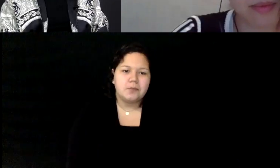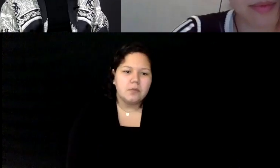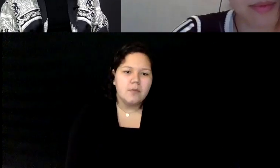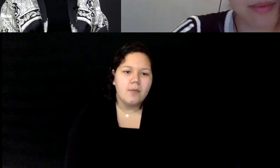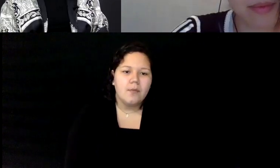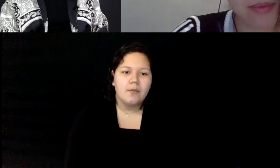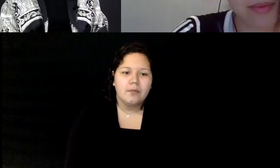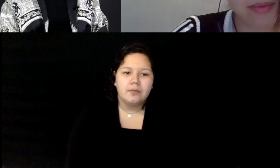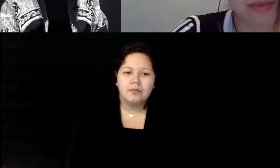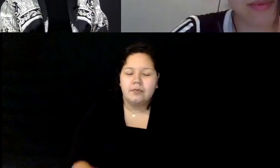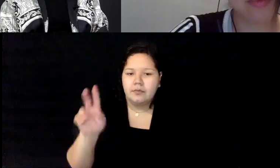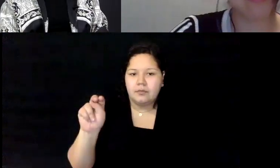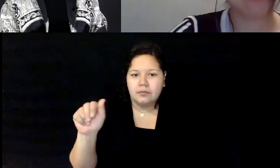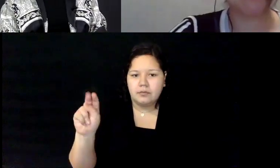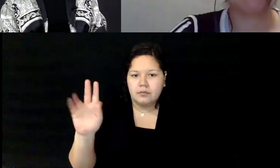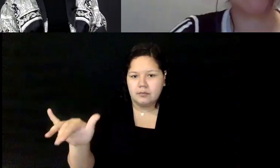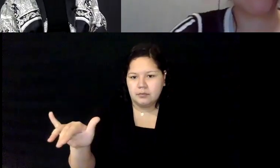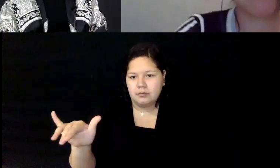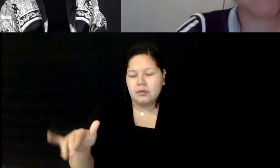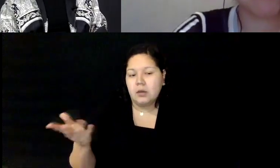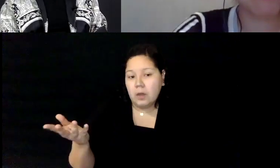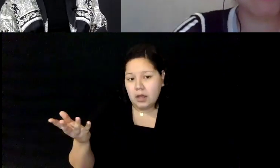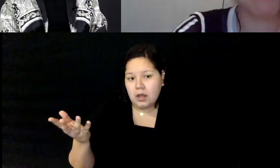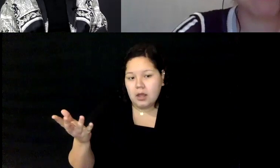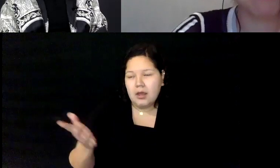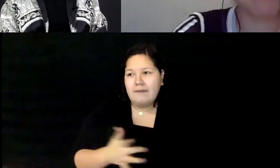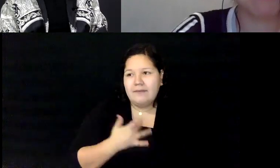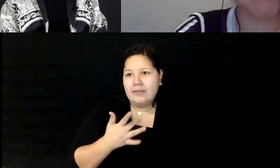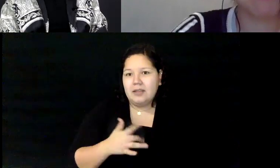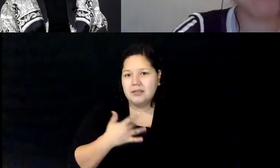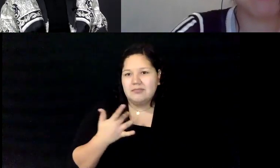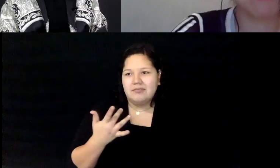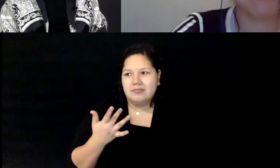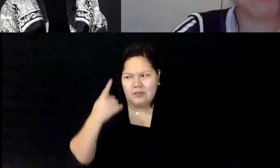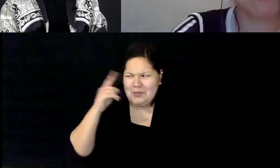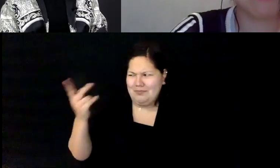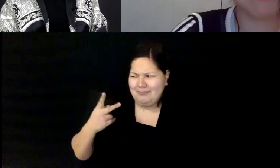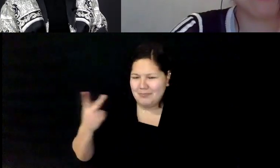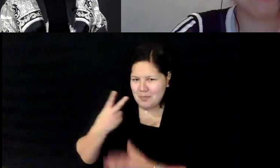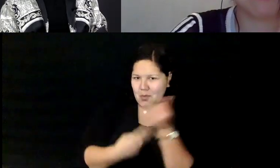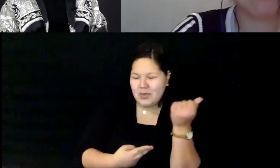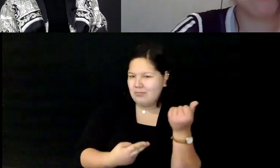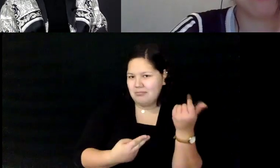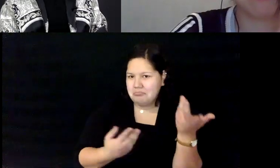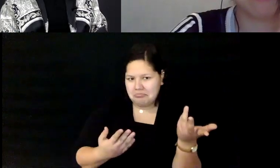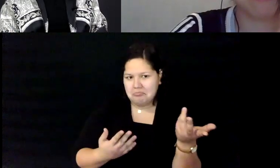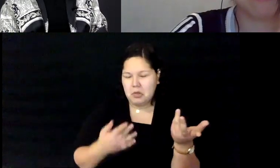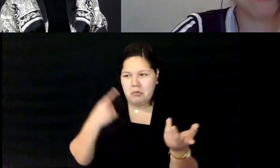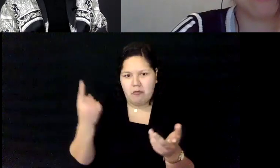I mean, I feel like it's, I've always, for both of us we've always kind of, been in the,